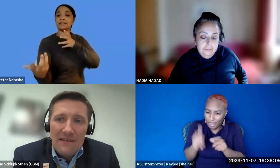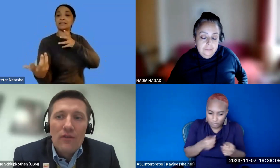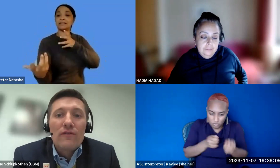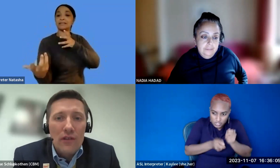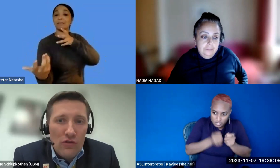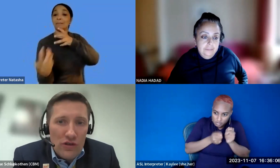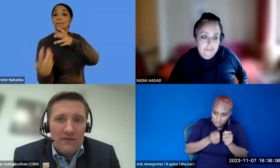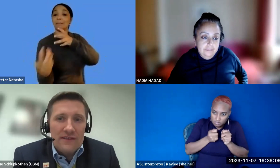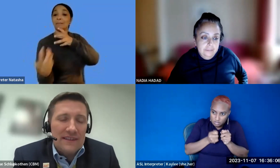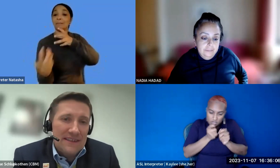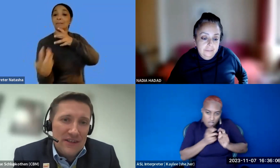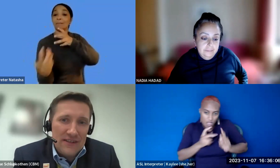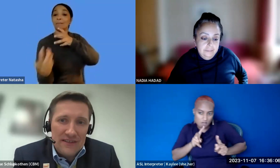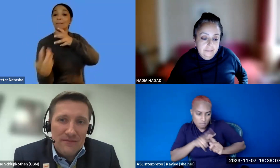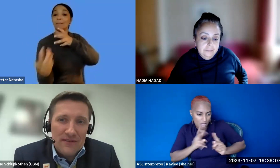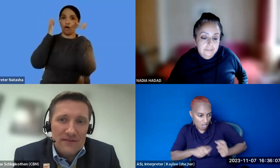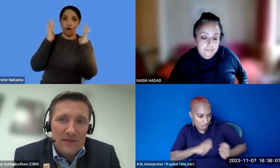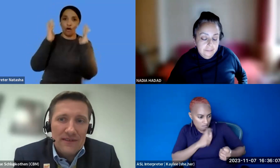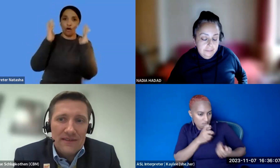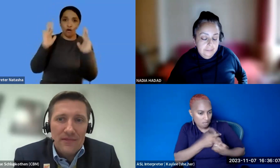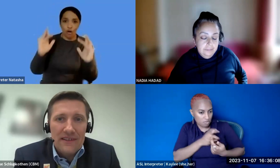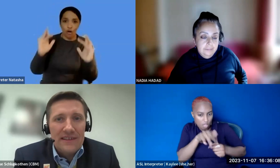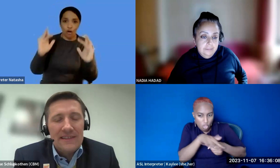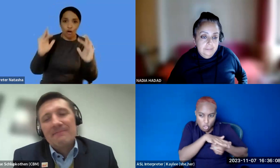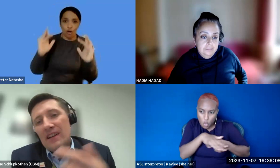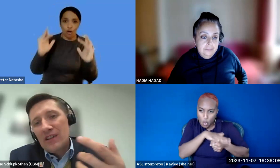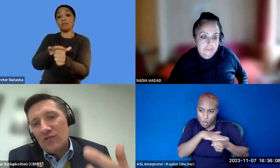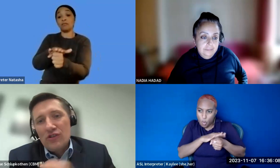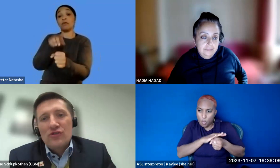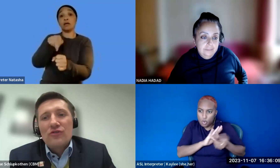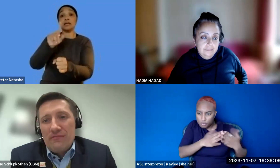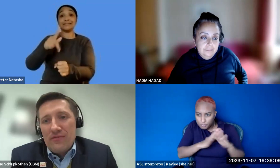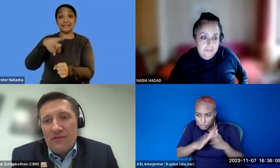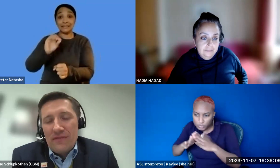and involve local OPDs to ensure your programs reach